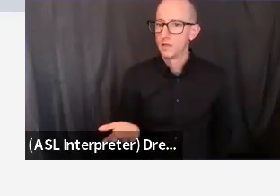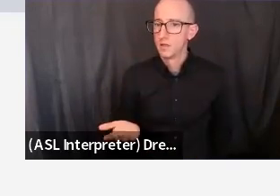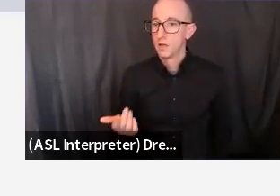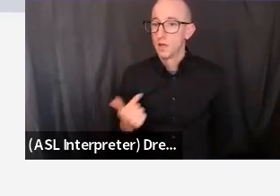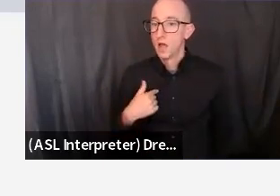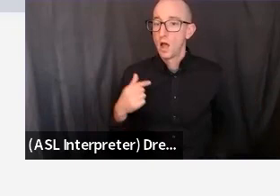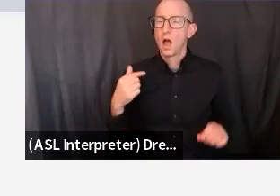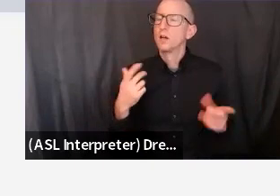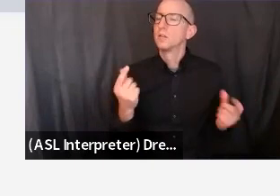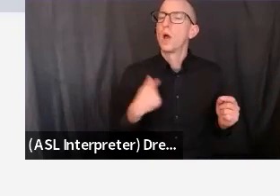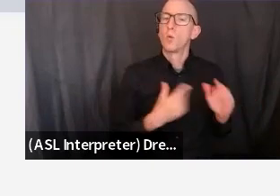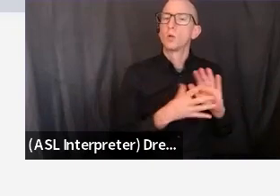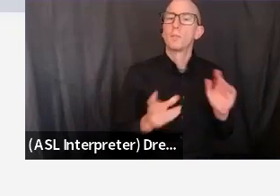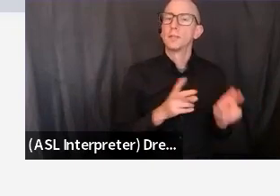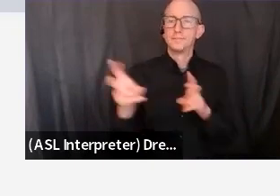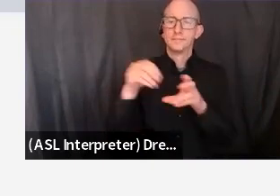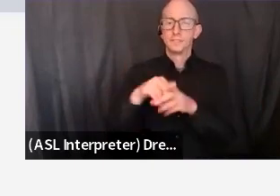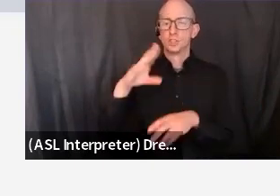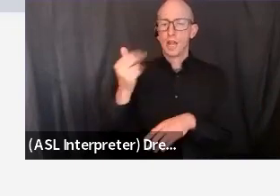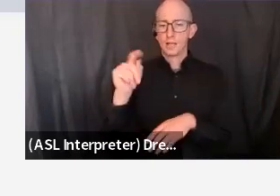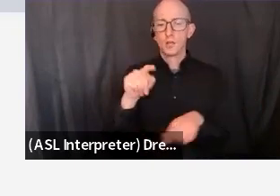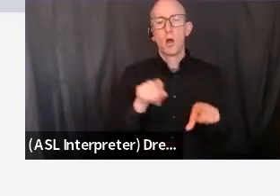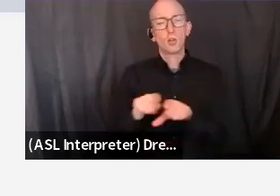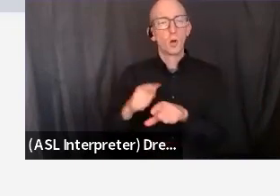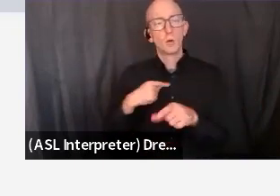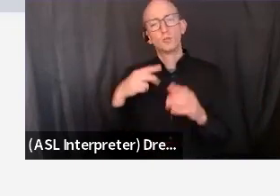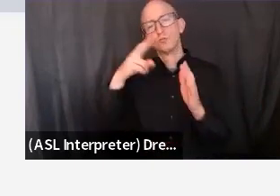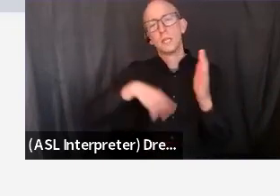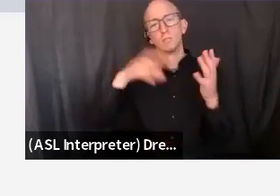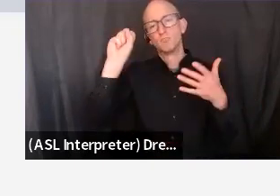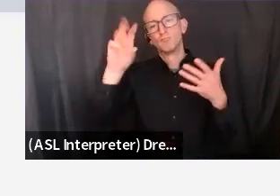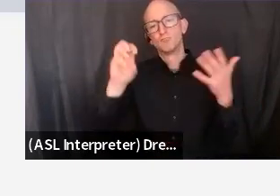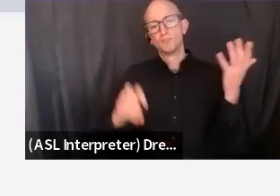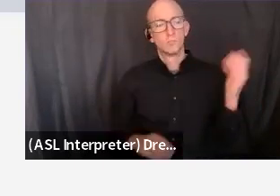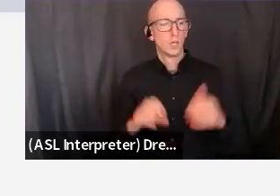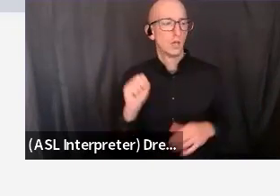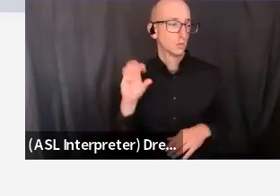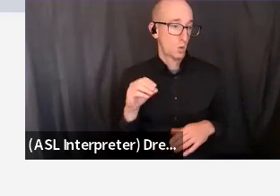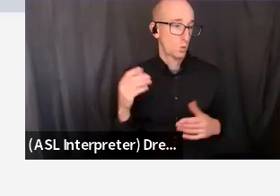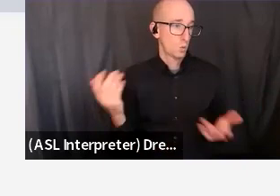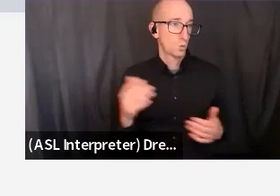A call out that this would cover tribal fishing operations. And then for dry port, again,